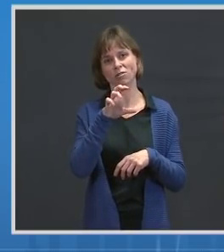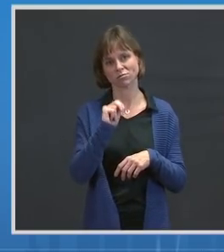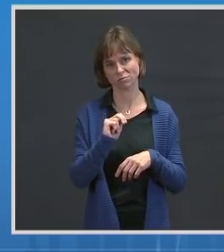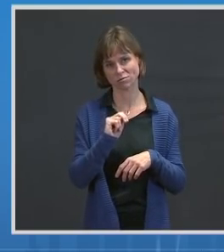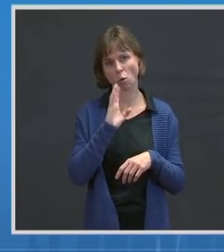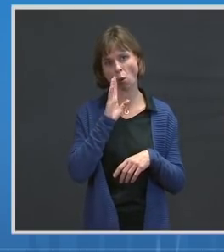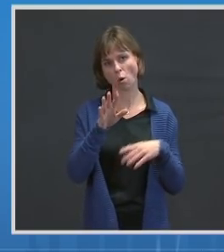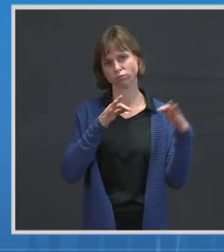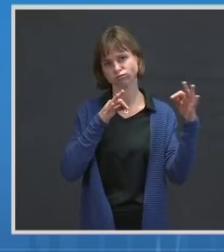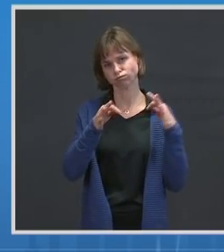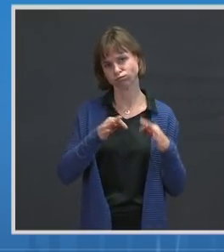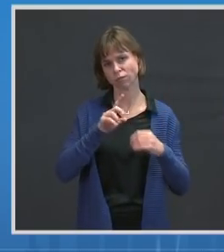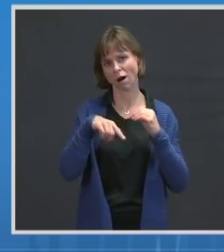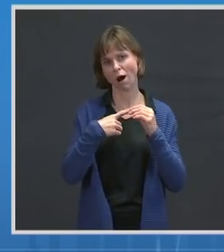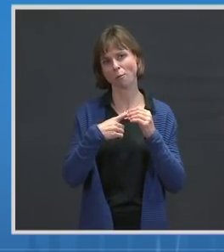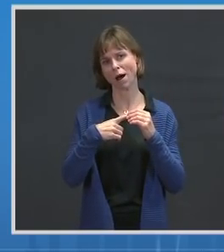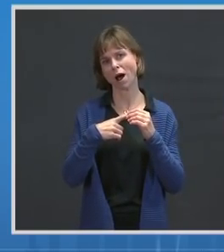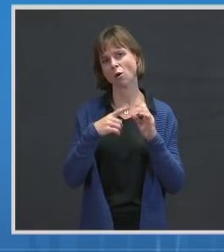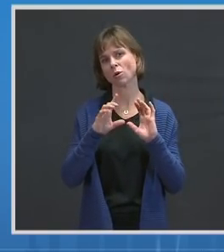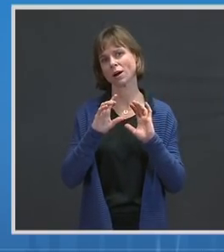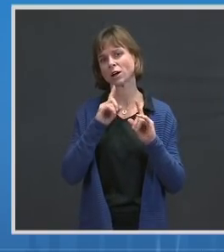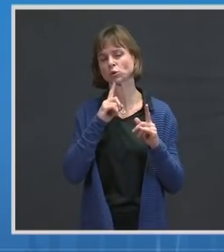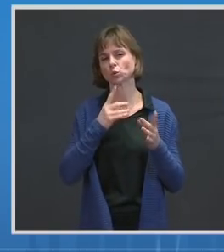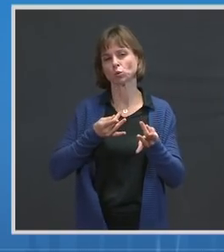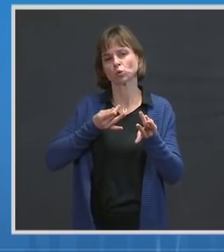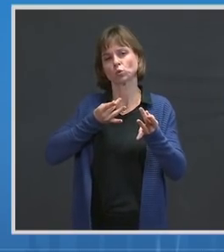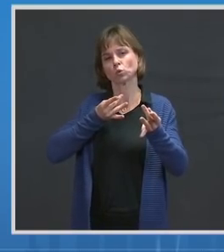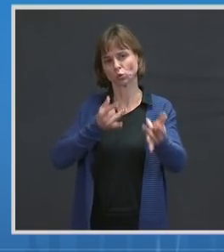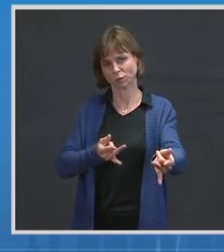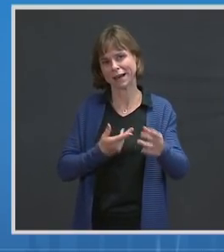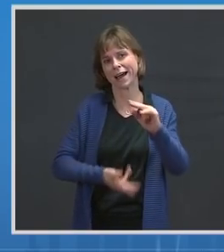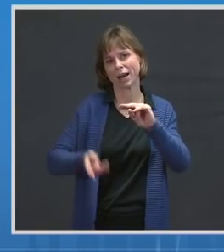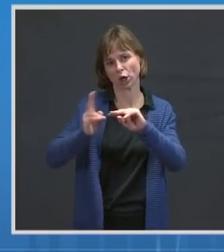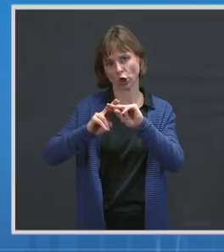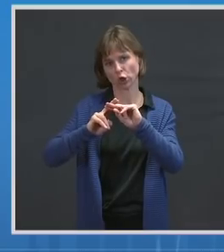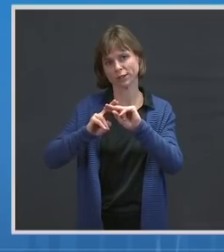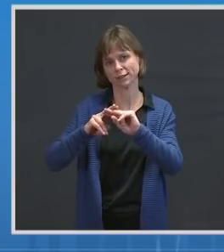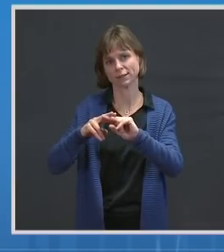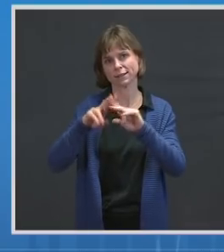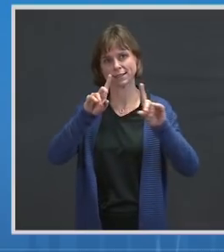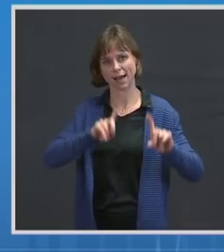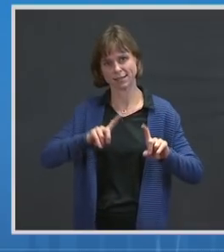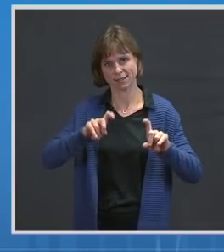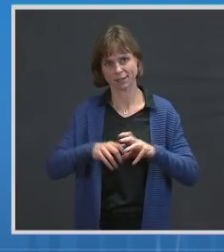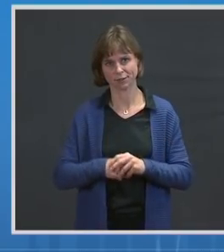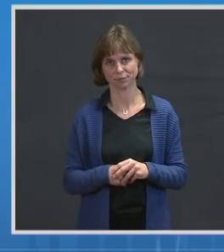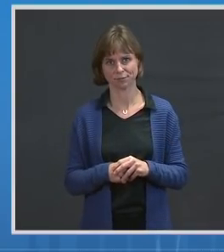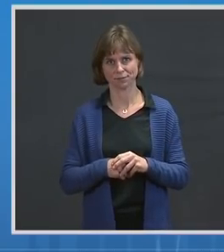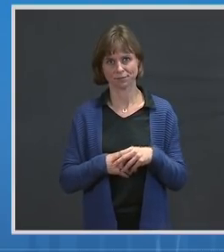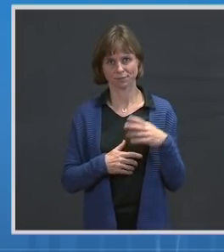in the efforts to streamline and increase COVID-19 testing. Carole. Ms. Johnson: Thank you, Dr. Nunez-Smith,